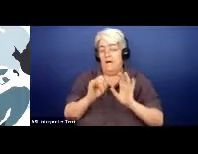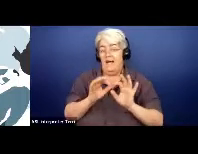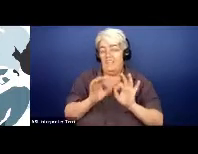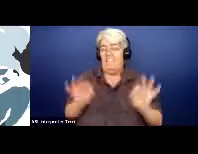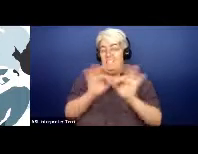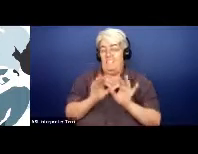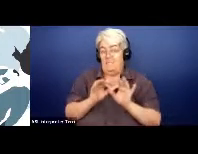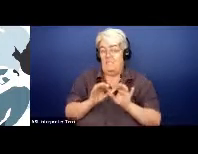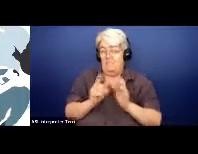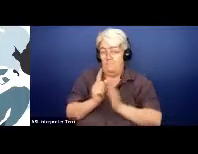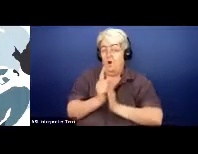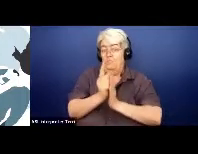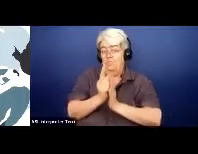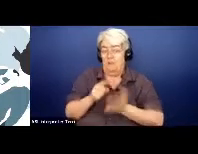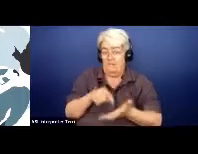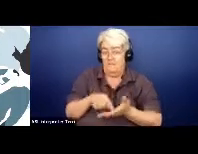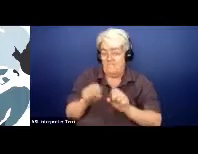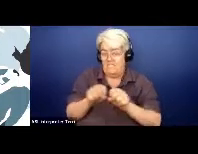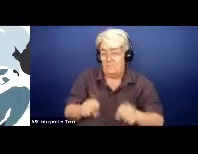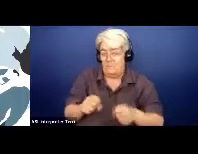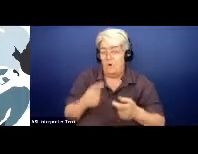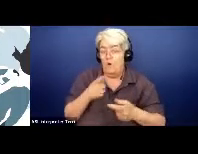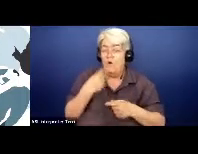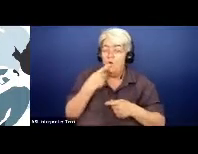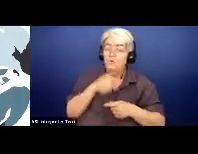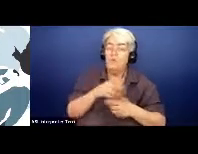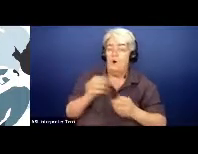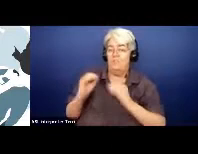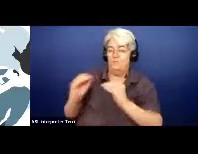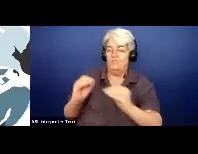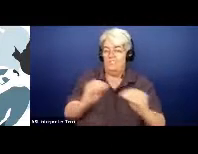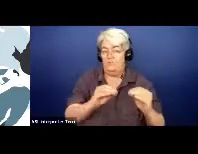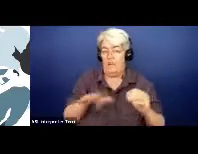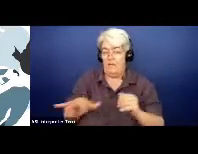you might be wanting to train with.